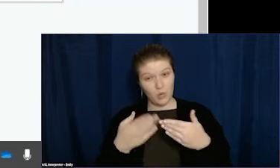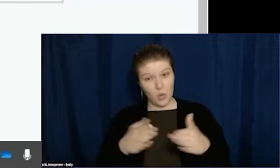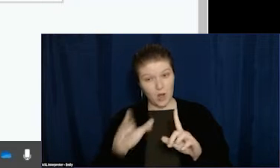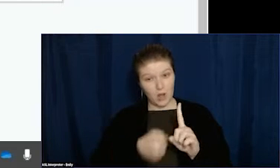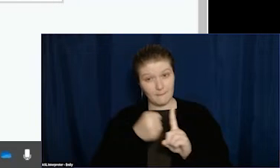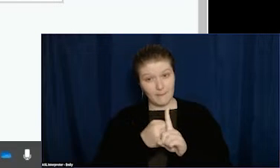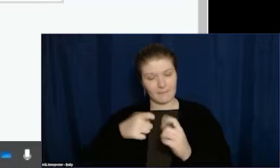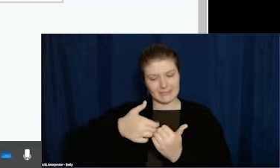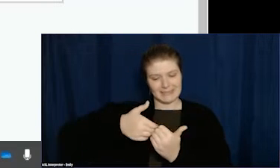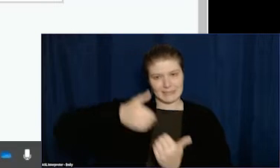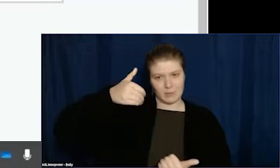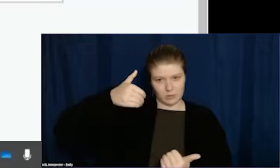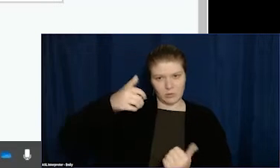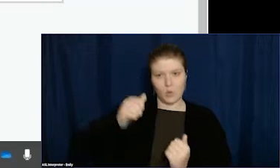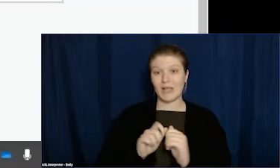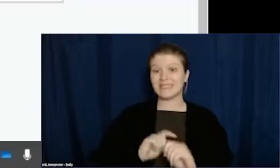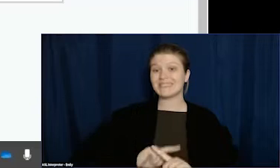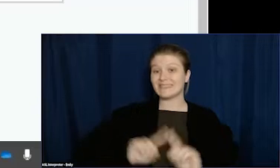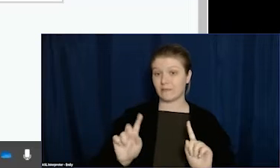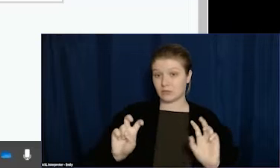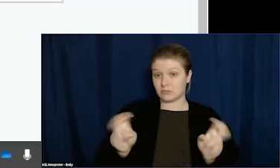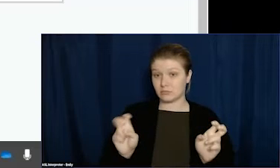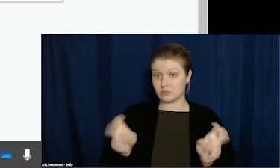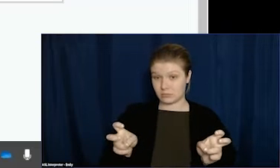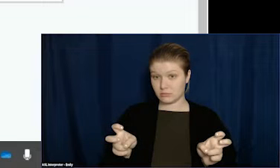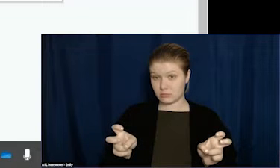So I'm going to show you what a validation error looks like.